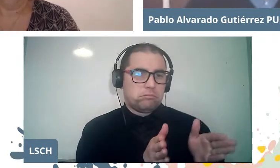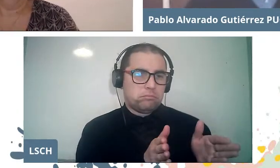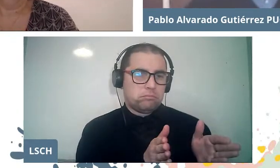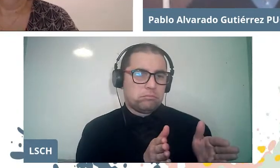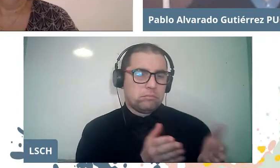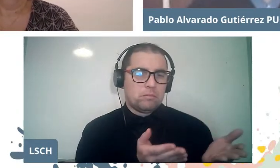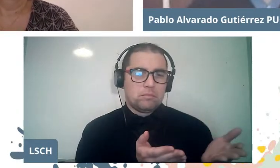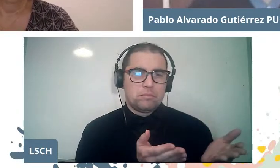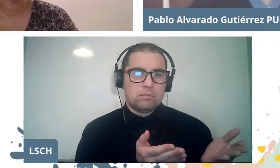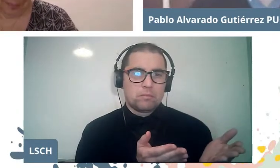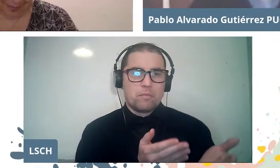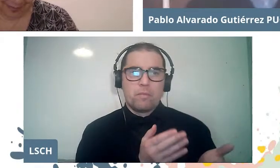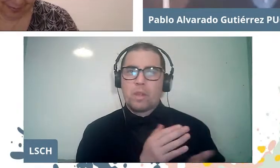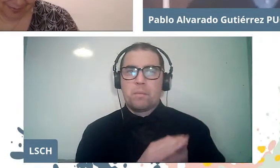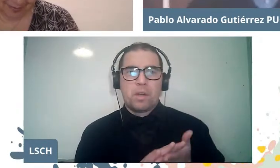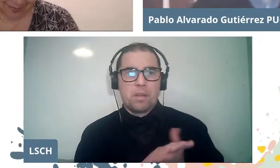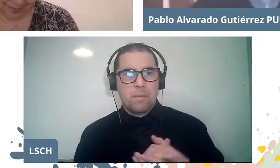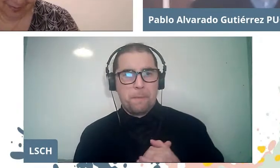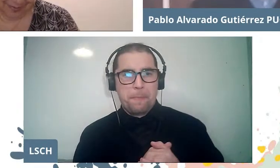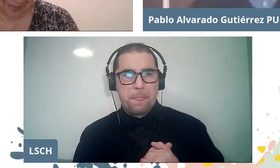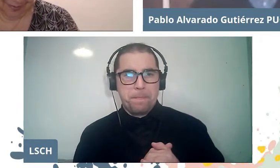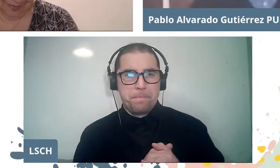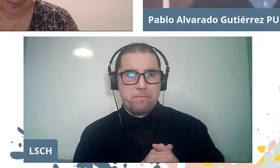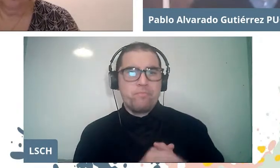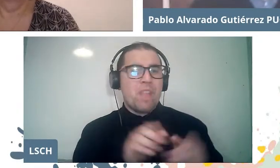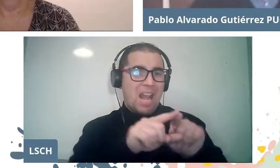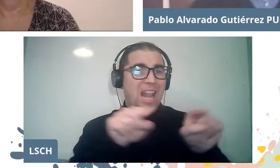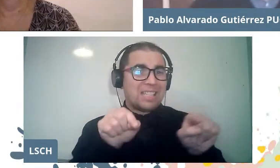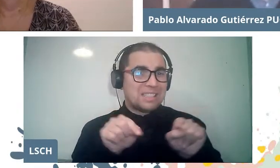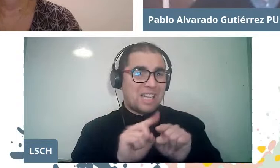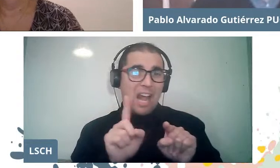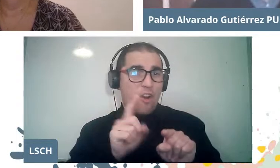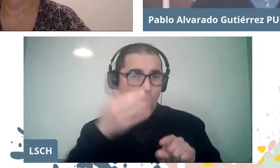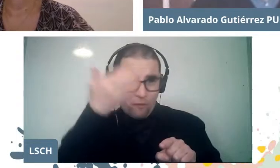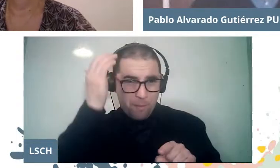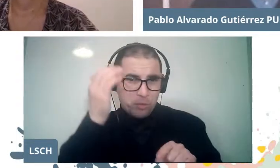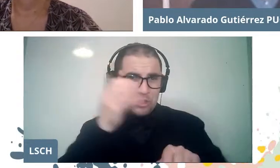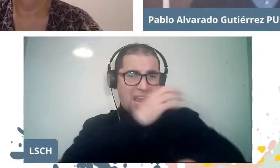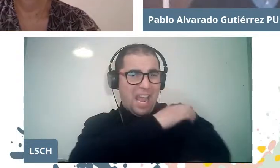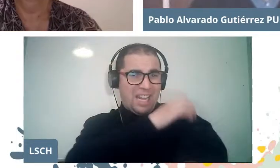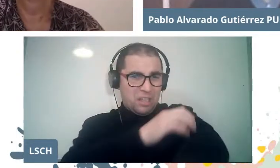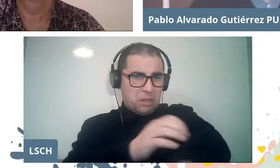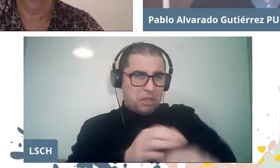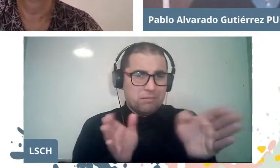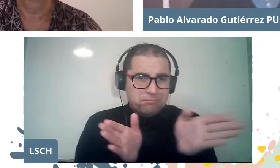but the unknown ones in regions, it's sad,